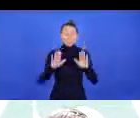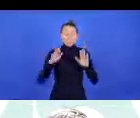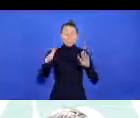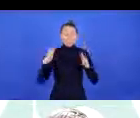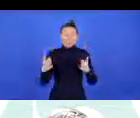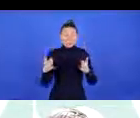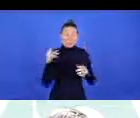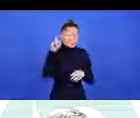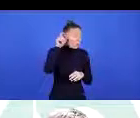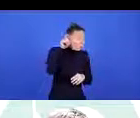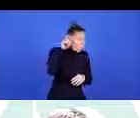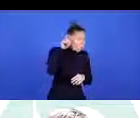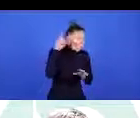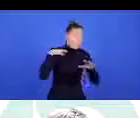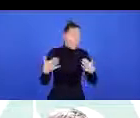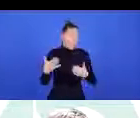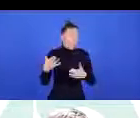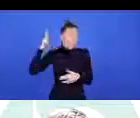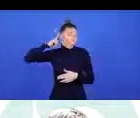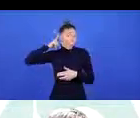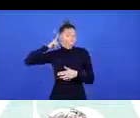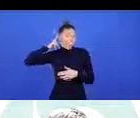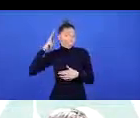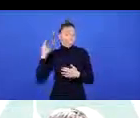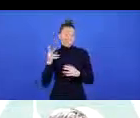on the two side picture you can see people wearing of the